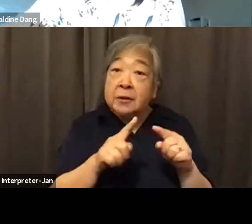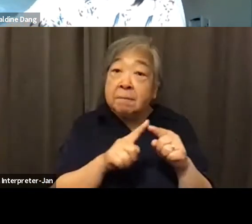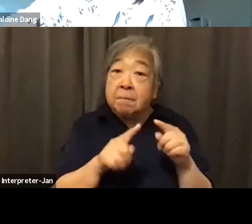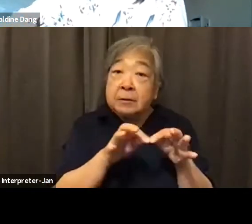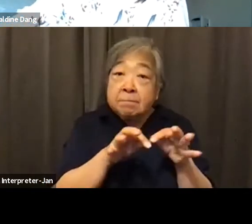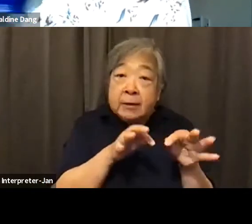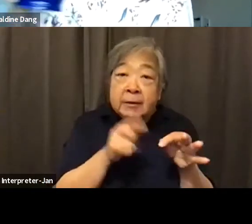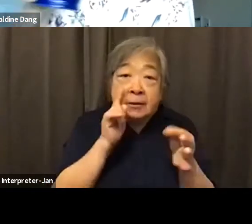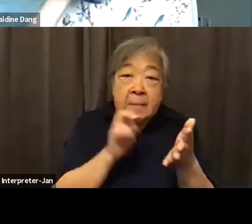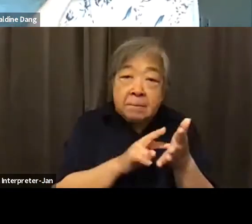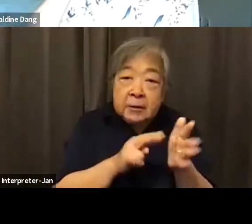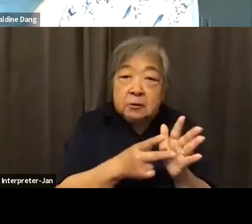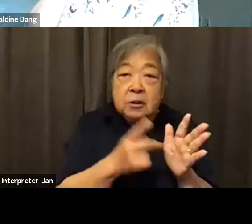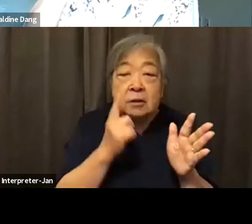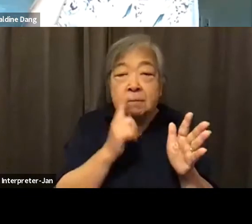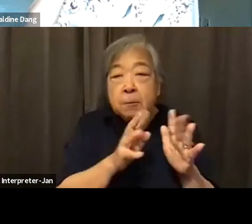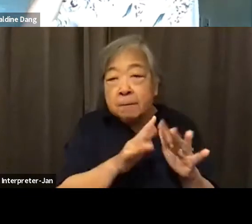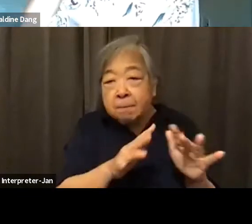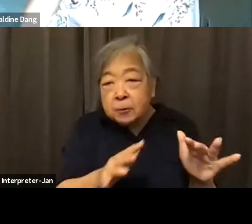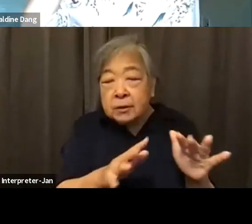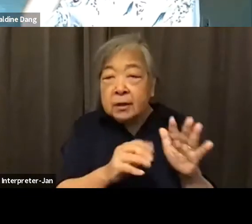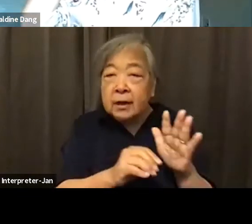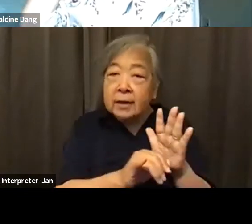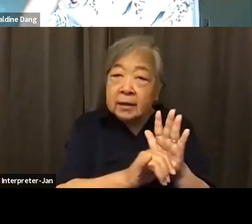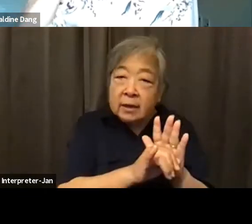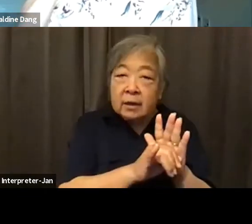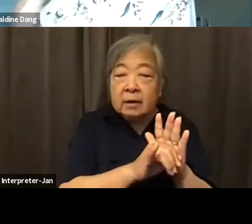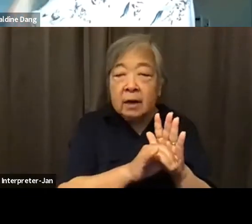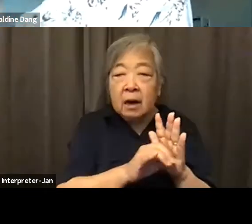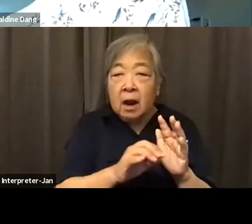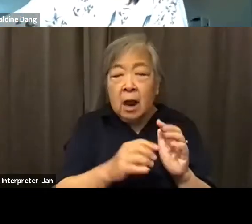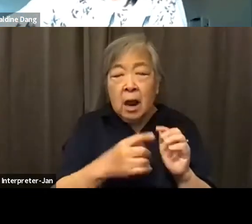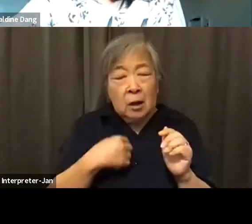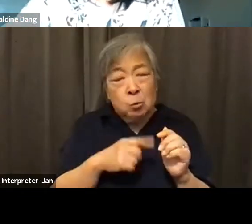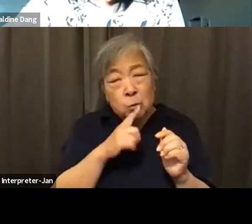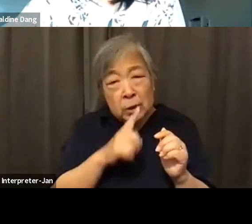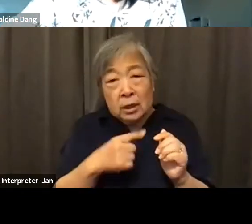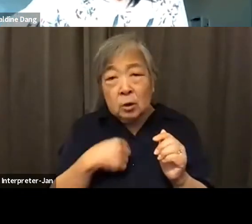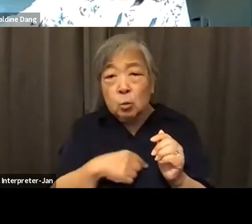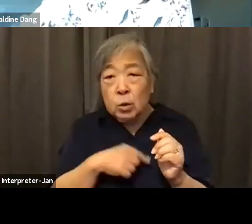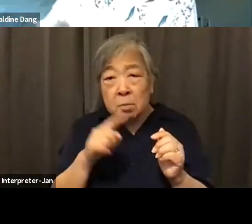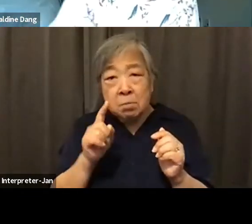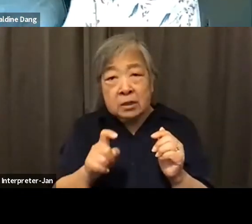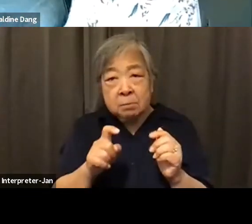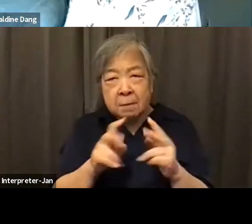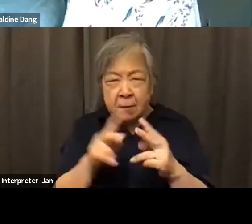diversity and identity, and how we really have to be specific or really clarify what